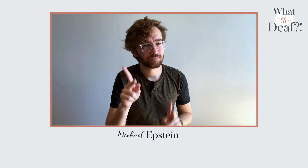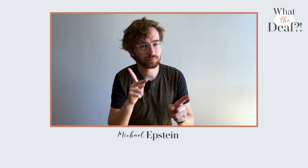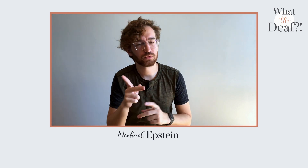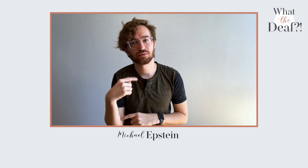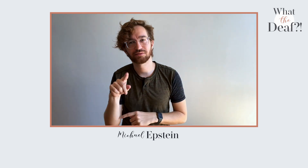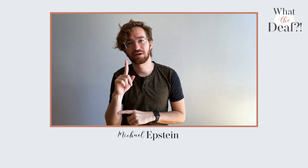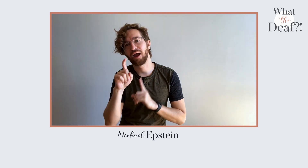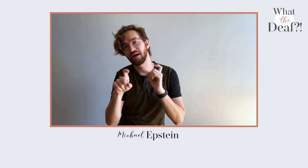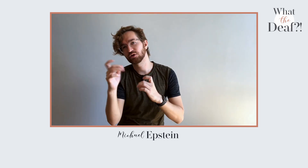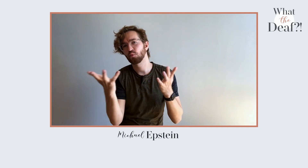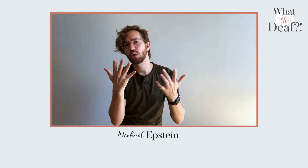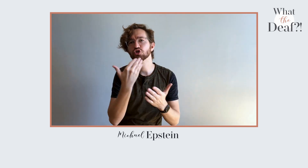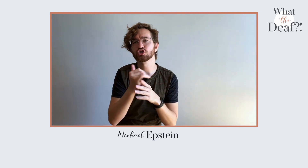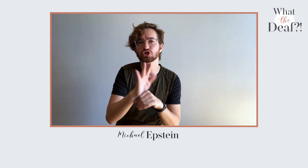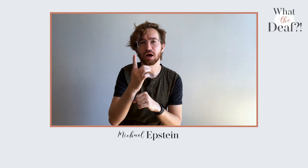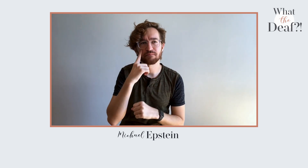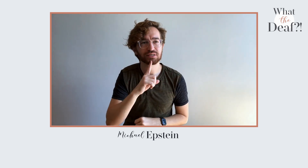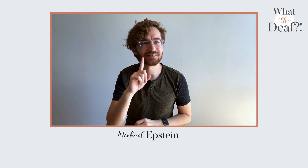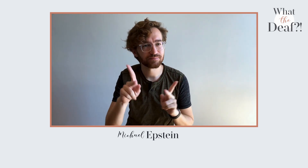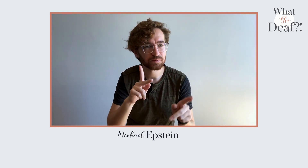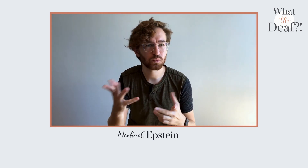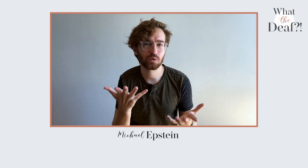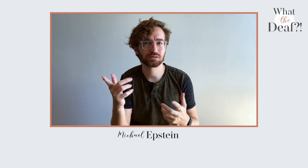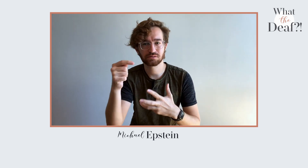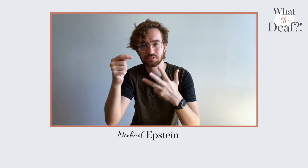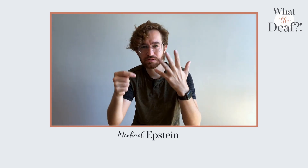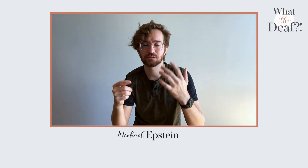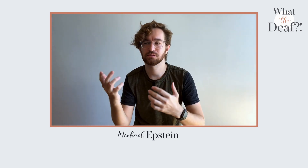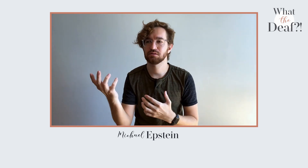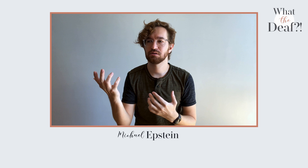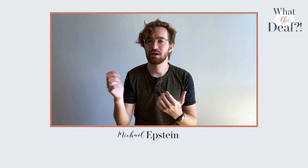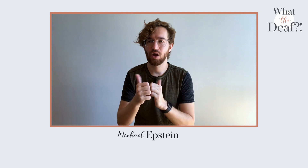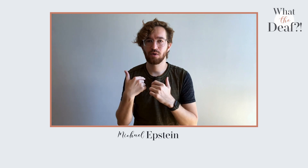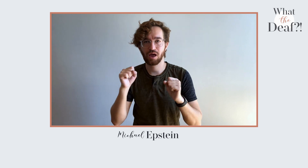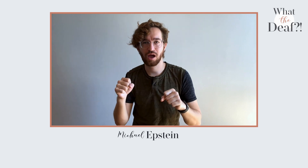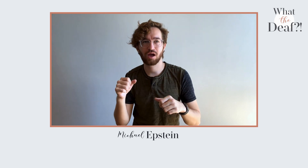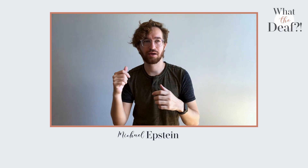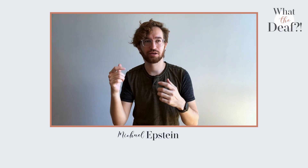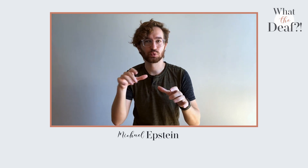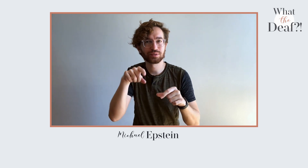asking about what's a good job for a deaf individual, and how can I do this? Or how can I do that?